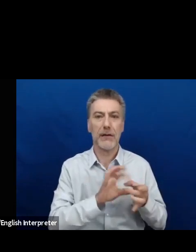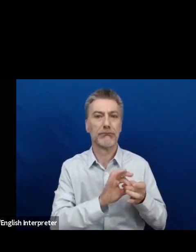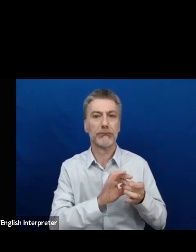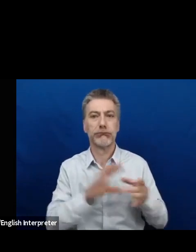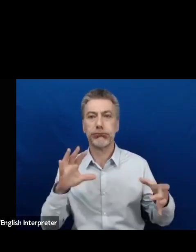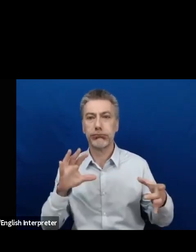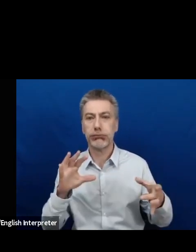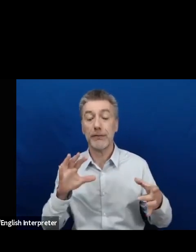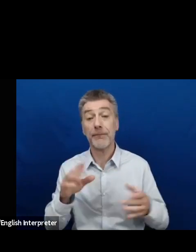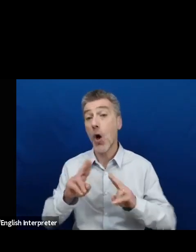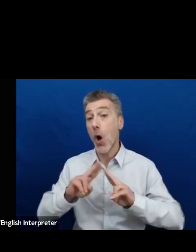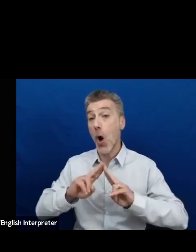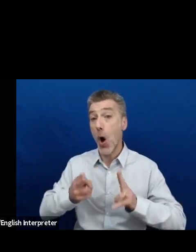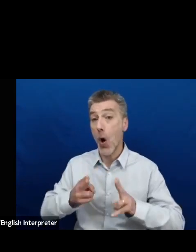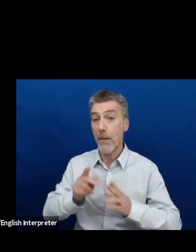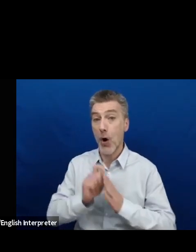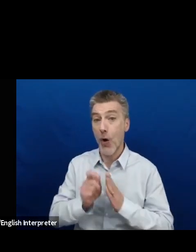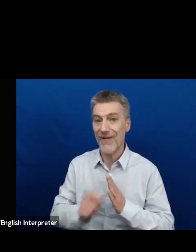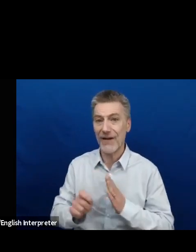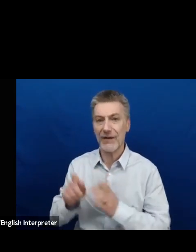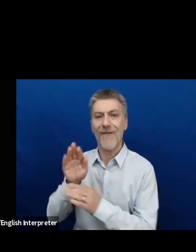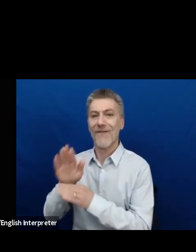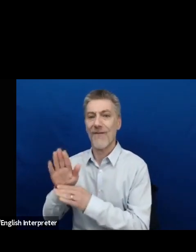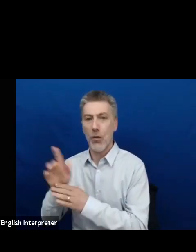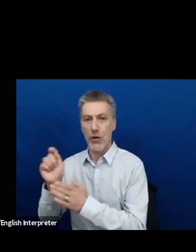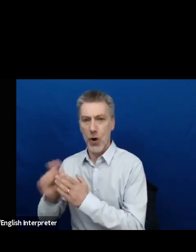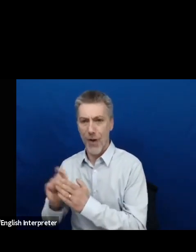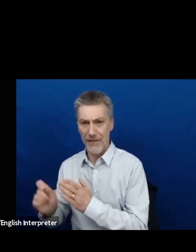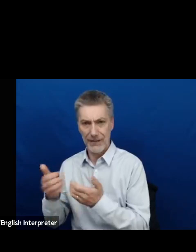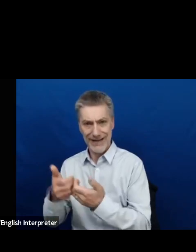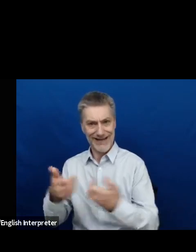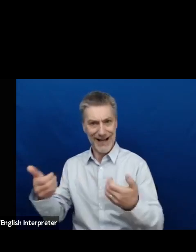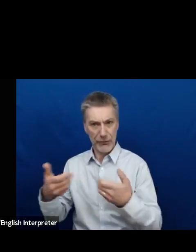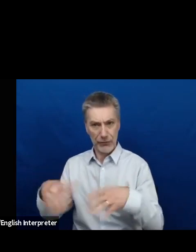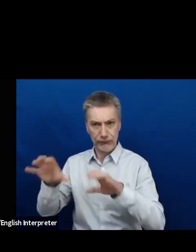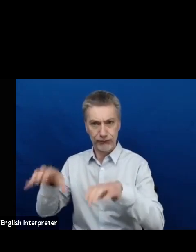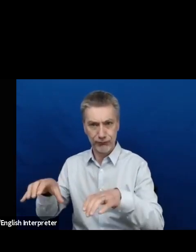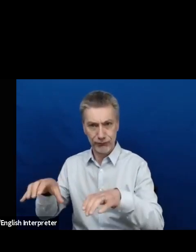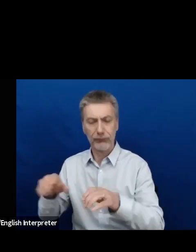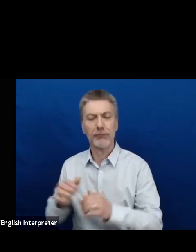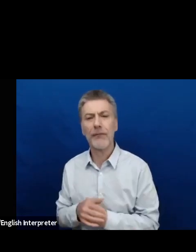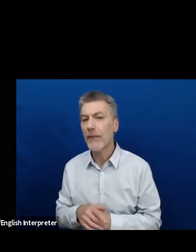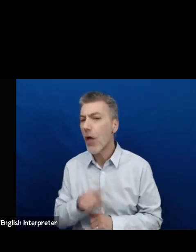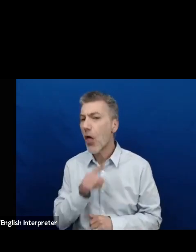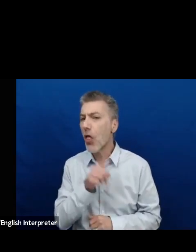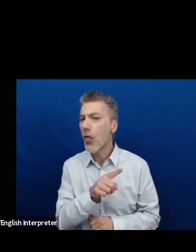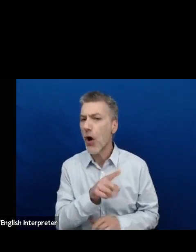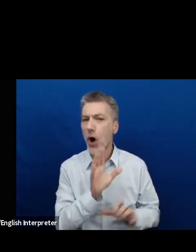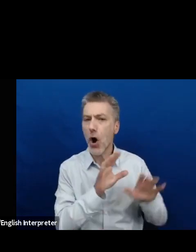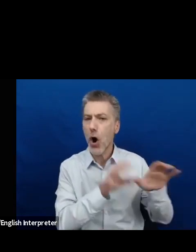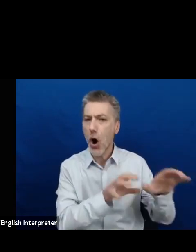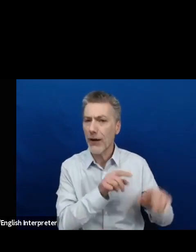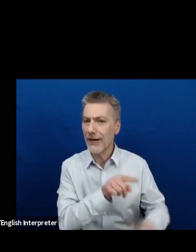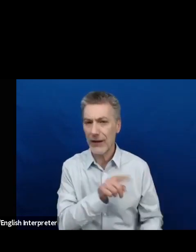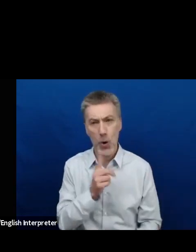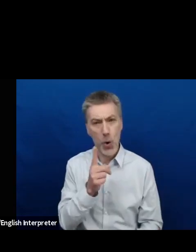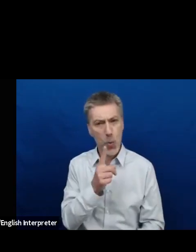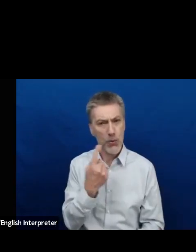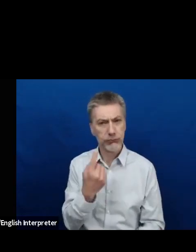The composite nature of the bri British state is why the presentation of a national history is not adequate. It's